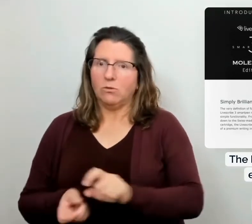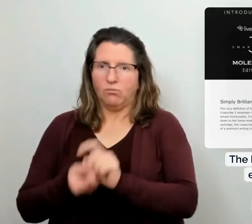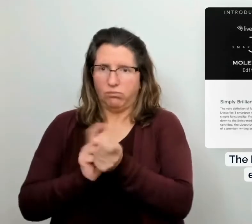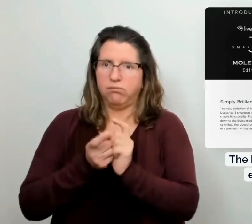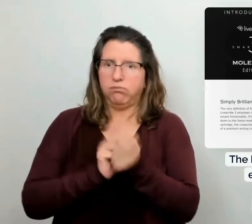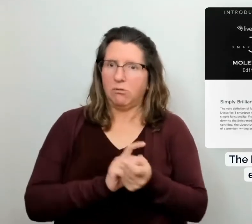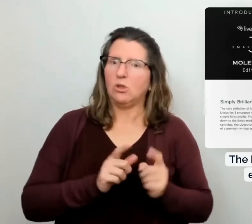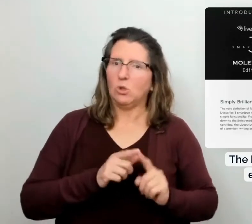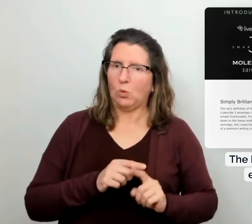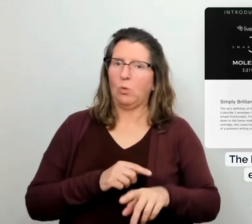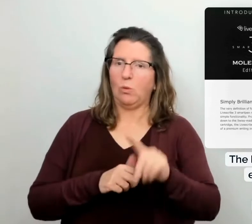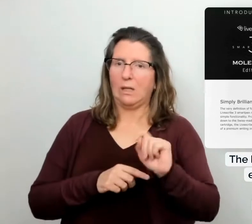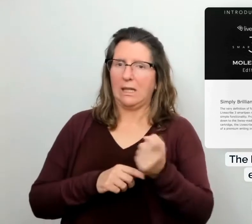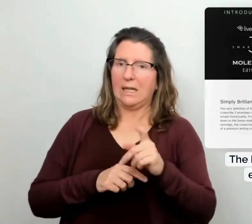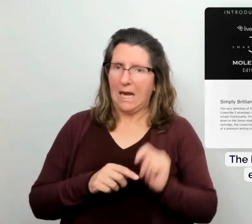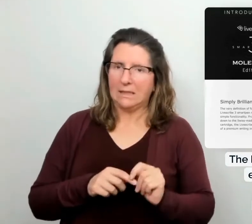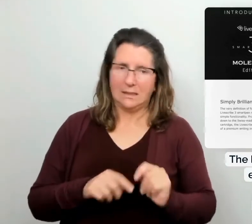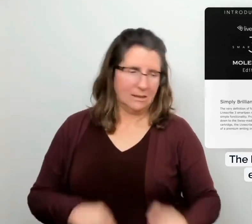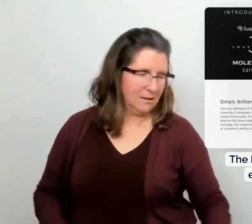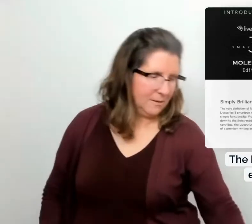This will convert it to legible text.